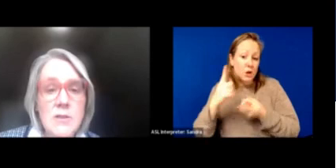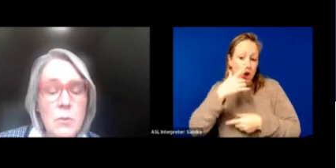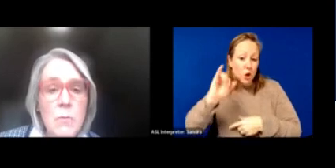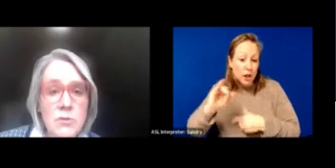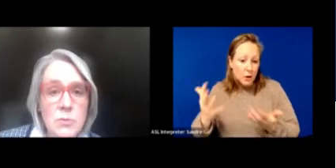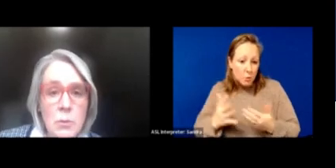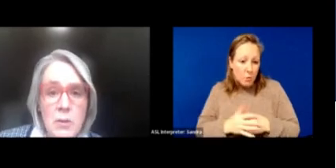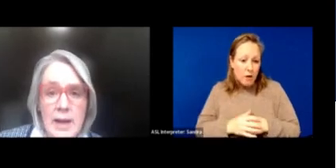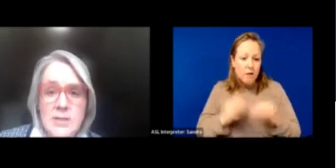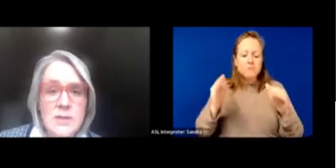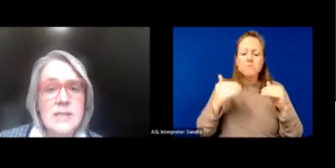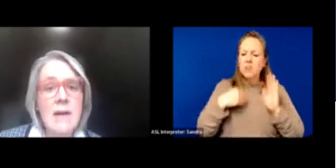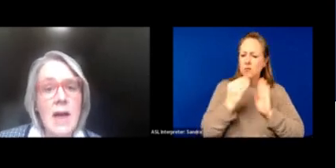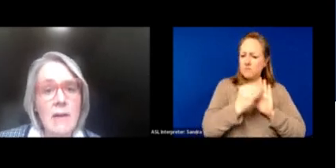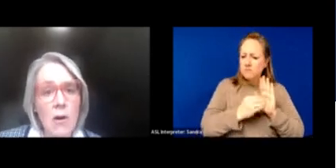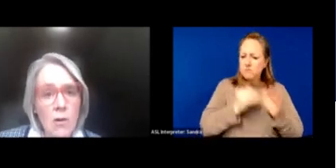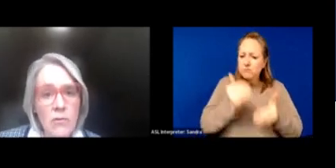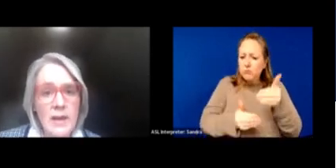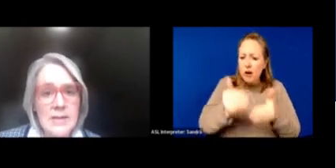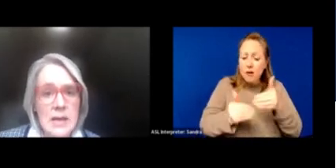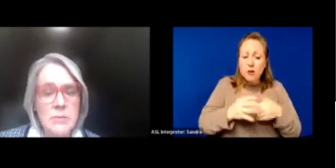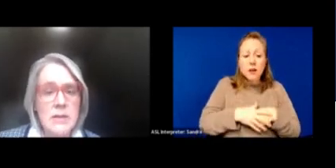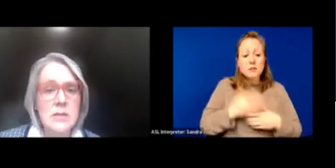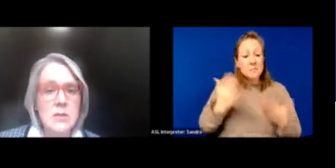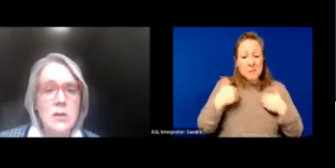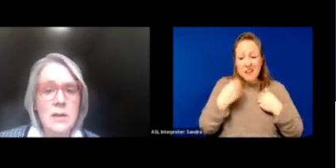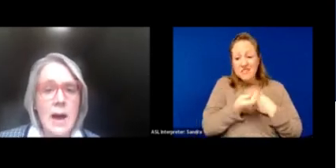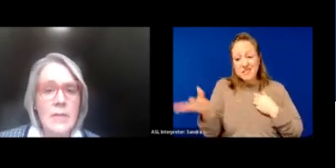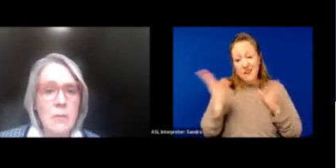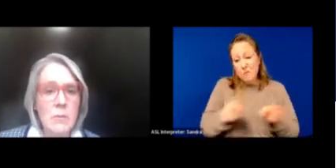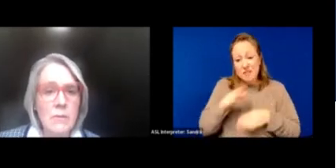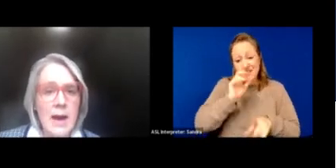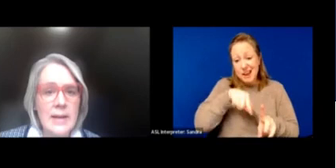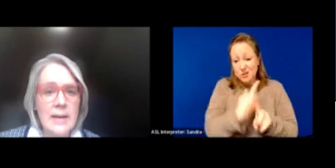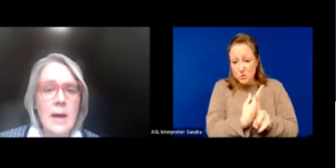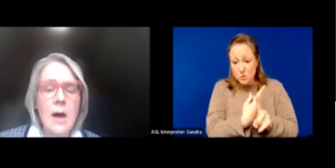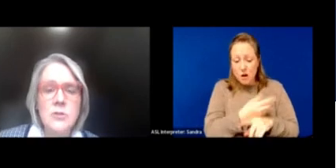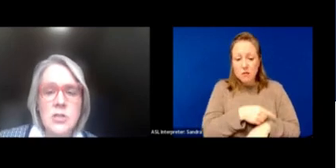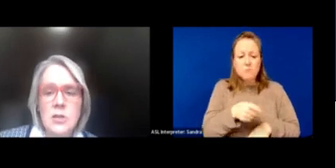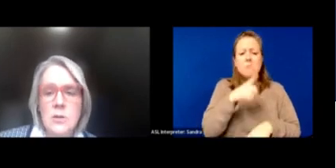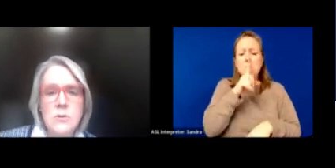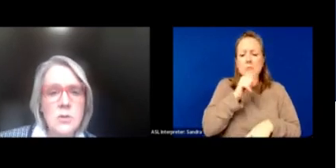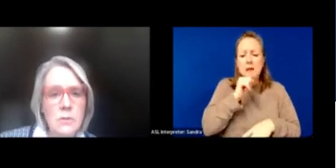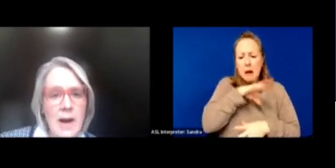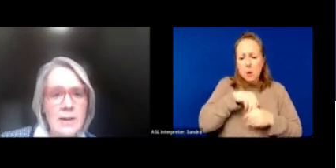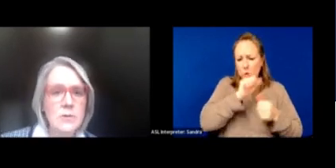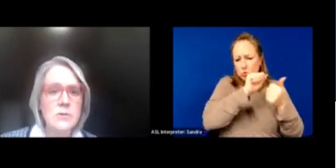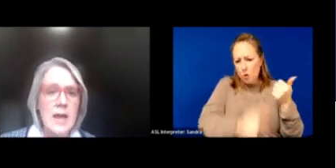possible multiple plans. So it doesn't have to have all these things. But this is a good guide that we provided to to providers